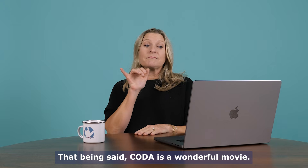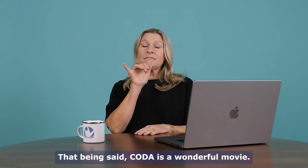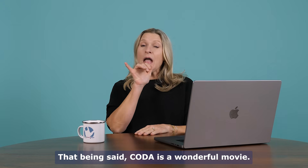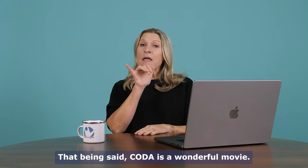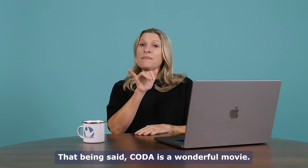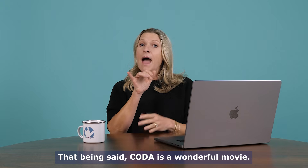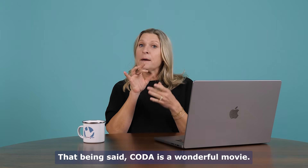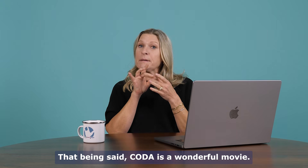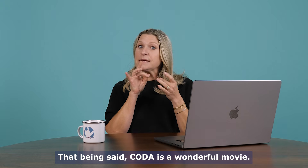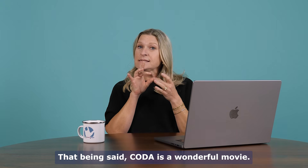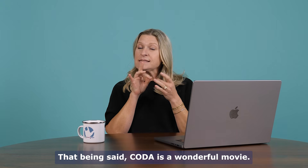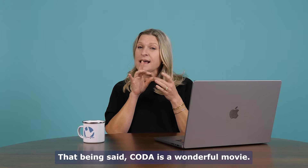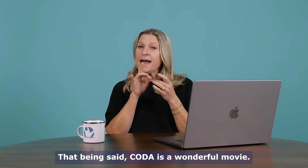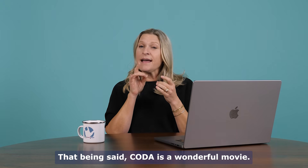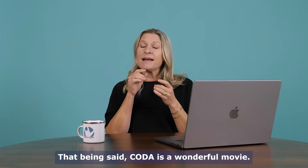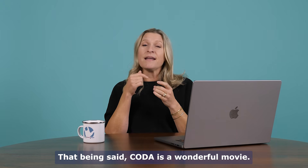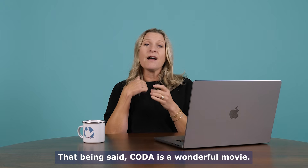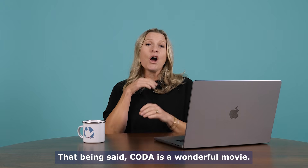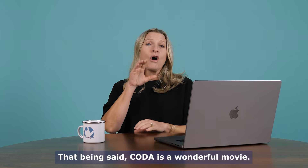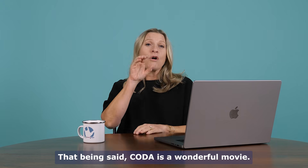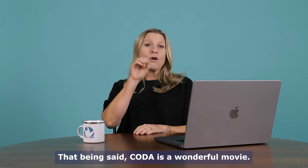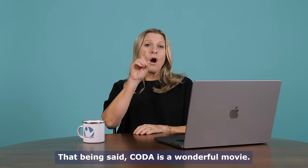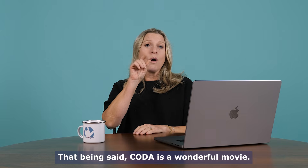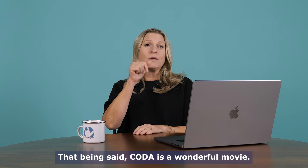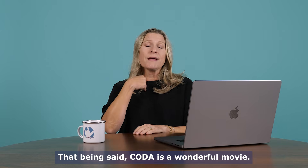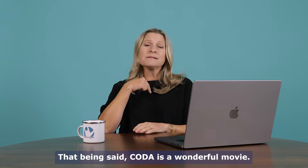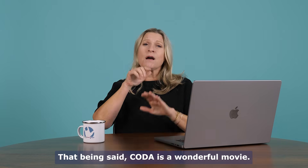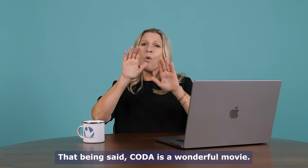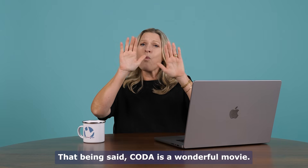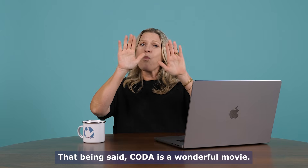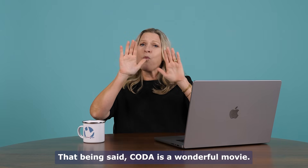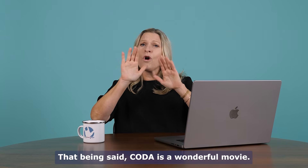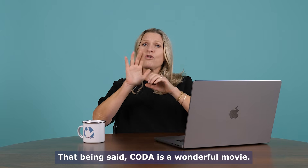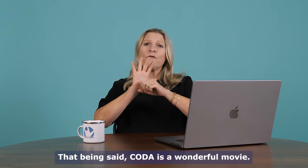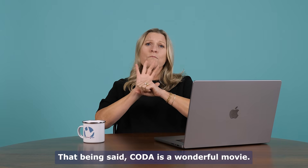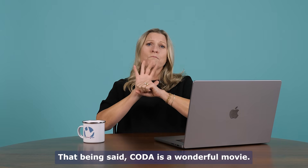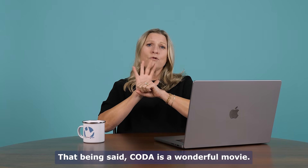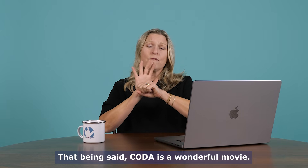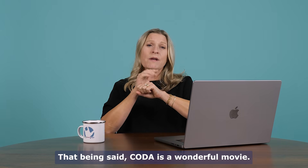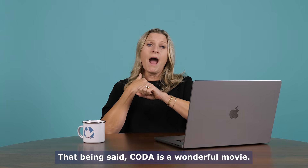That being said, CODA is a wonderful movie.